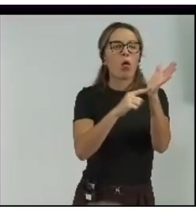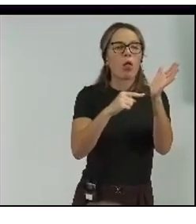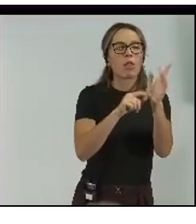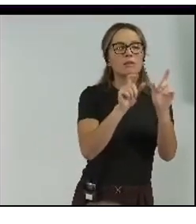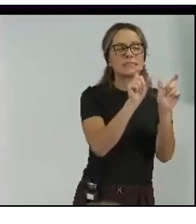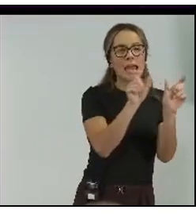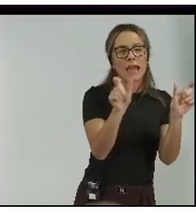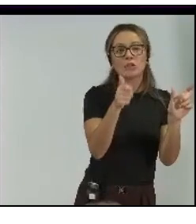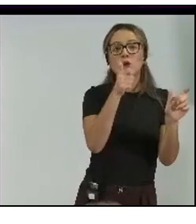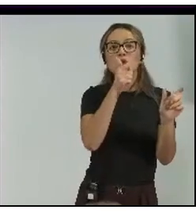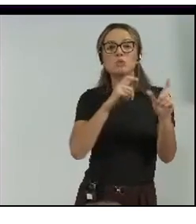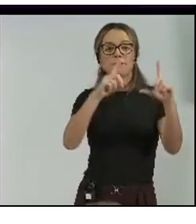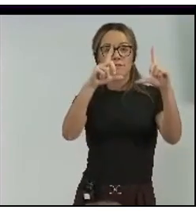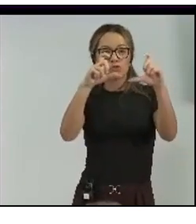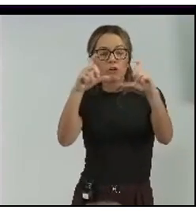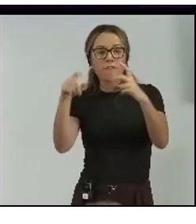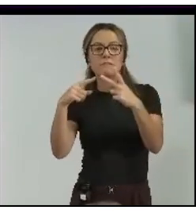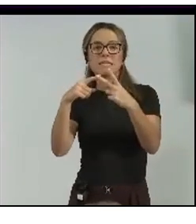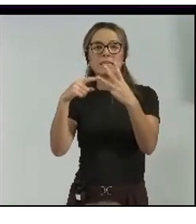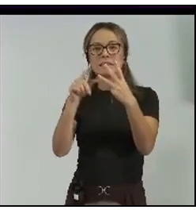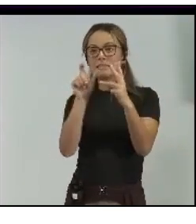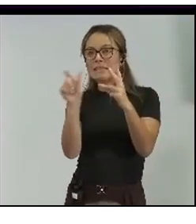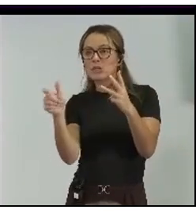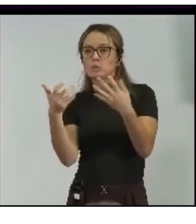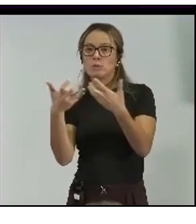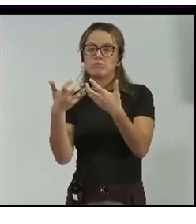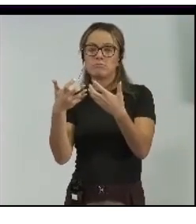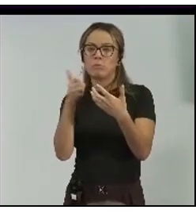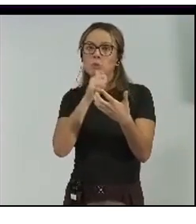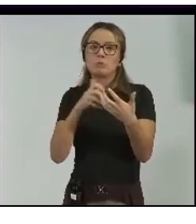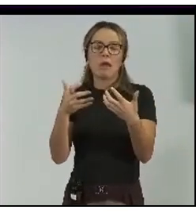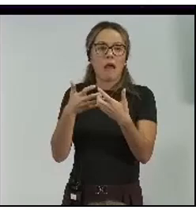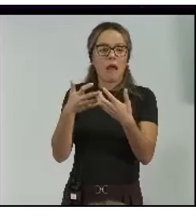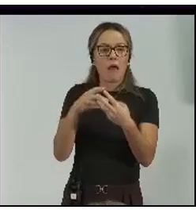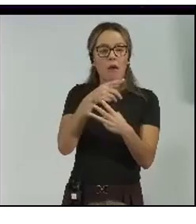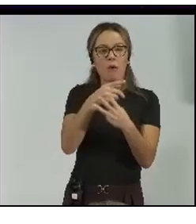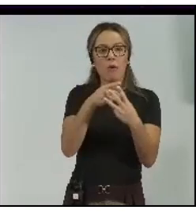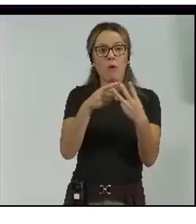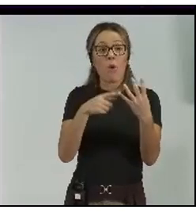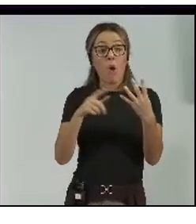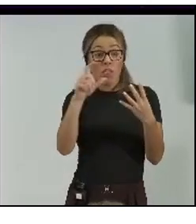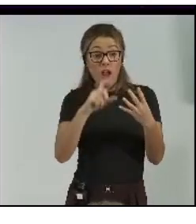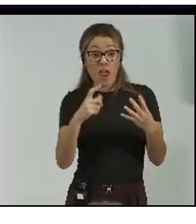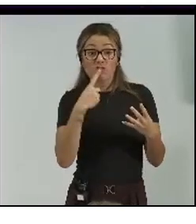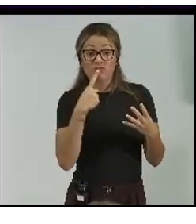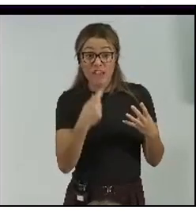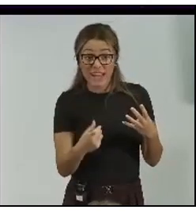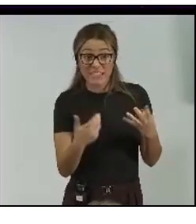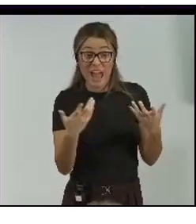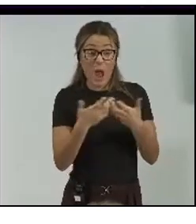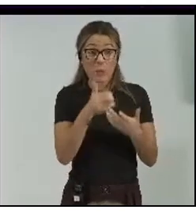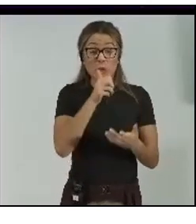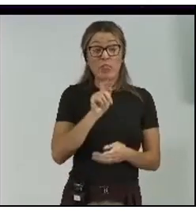our use of photography, our use of the colour red, you know, for too much,